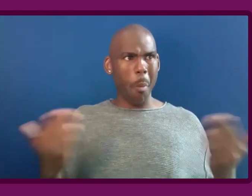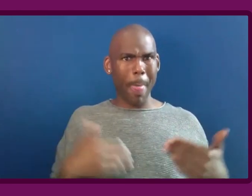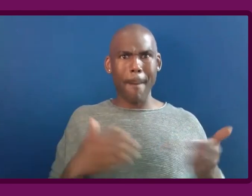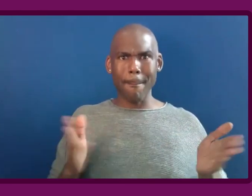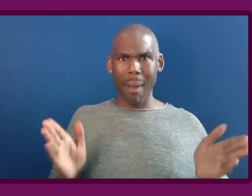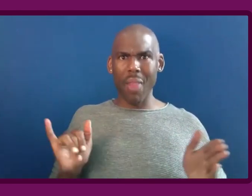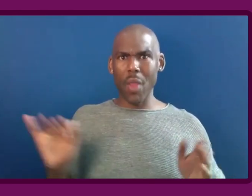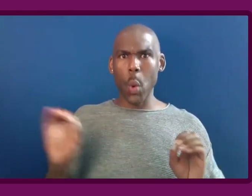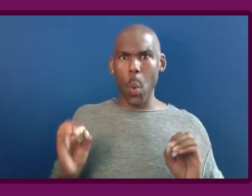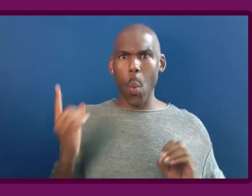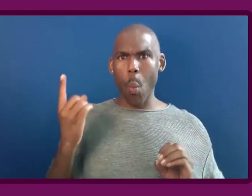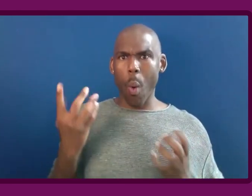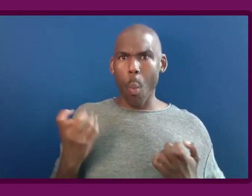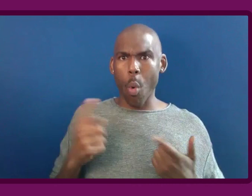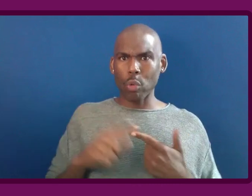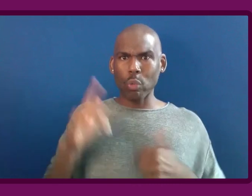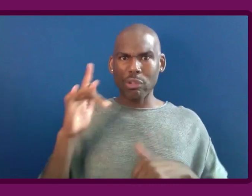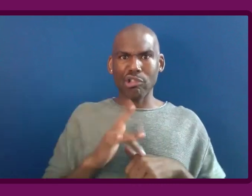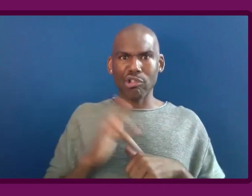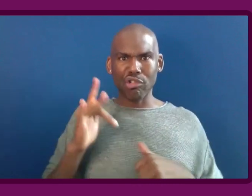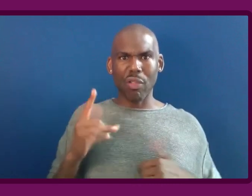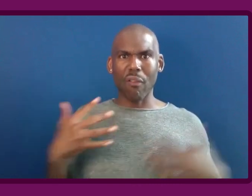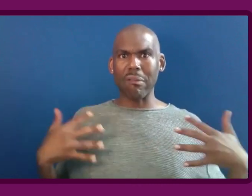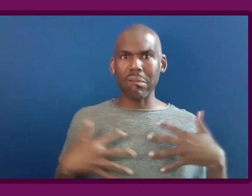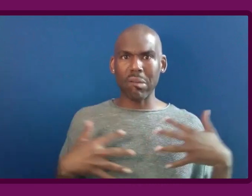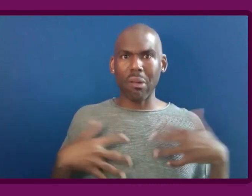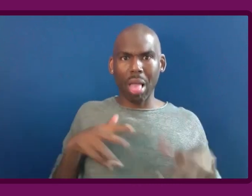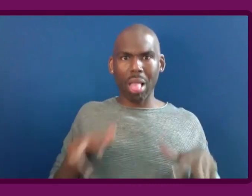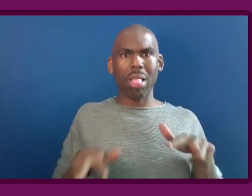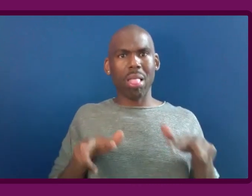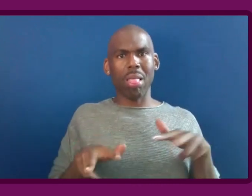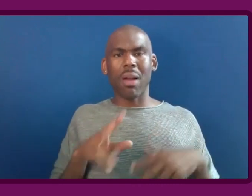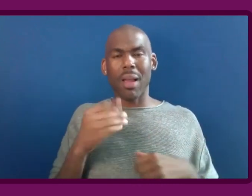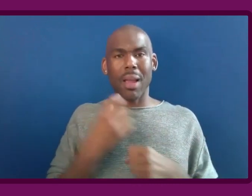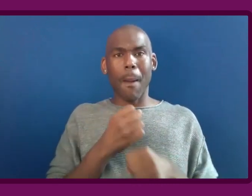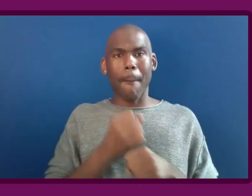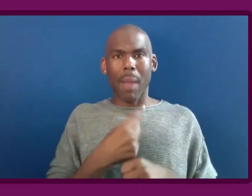lives. Maybe our family members, our friends. We all know someone and love someone who has a